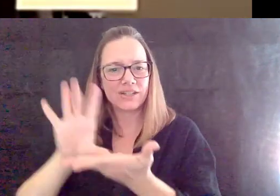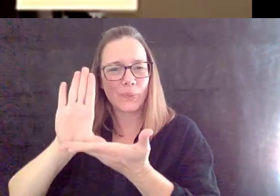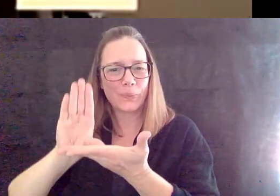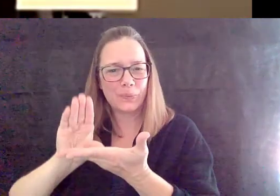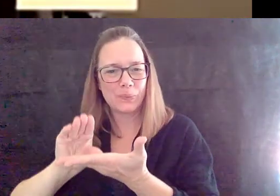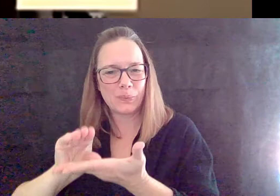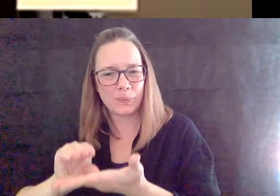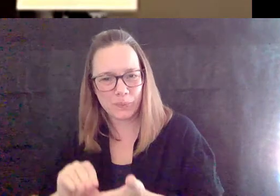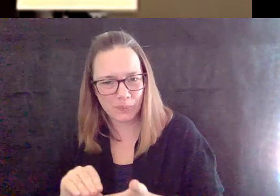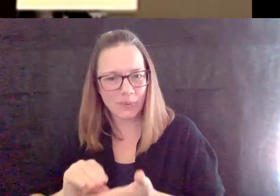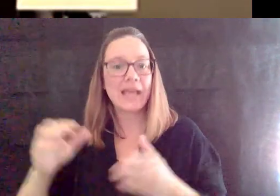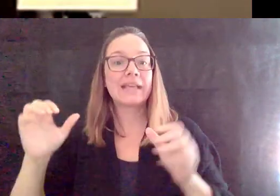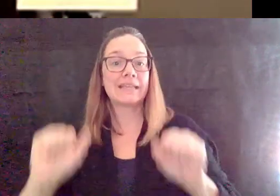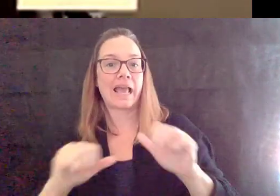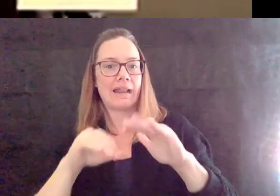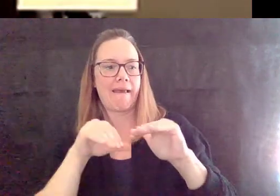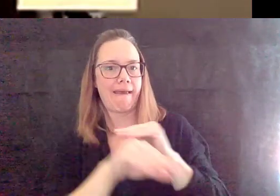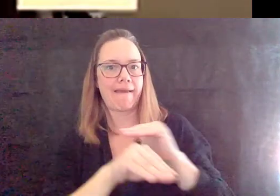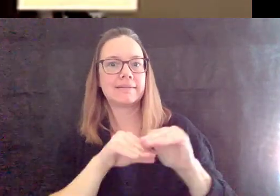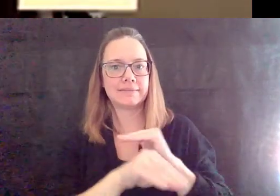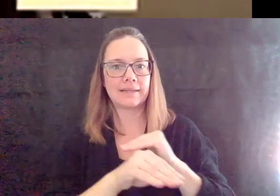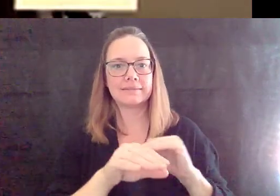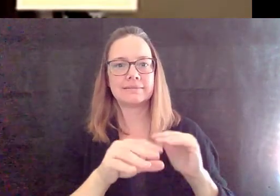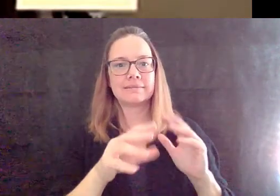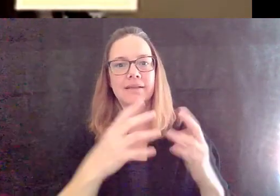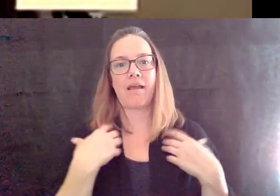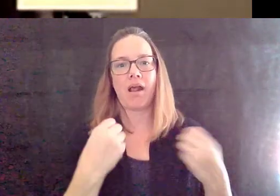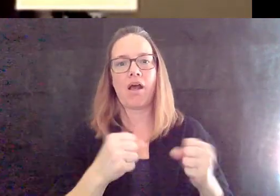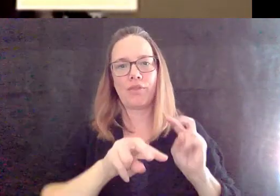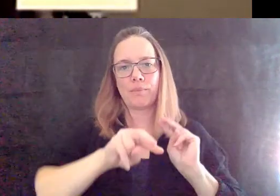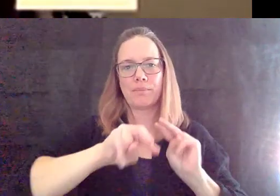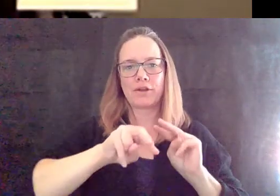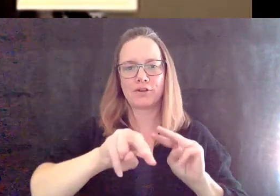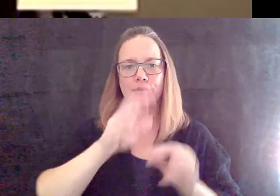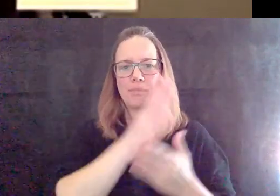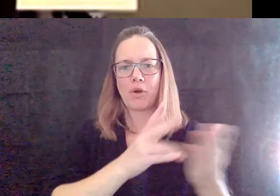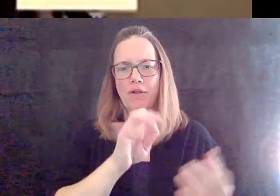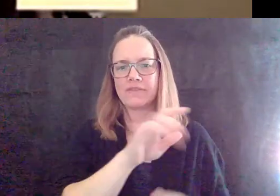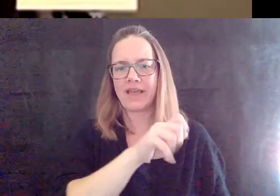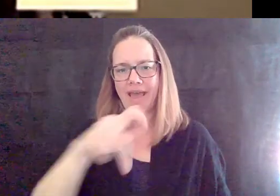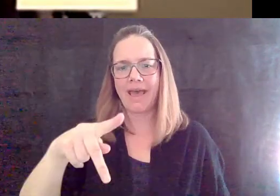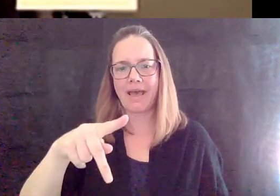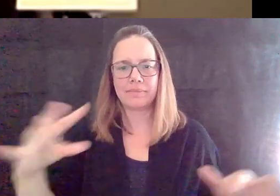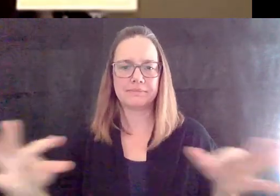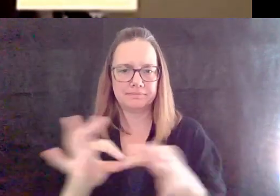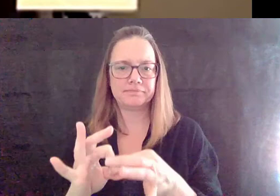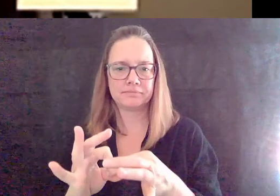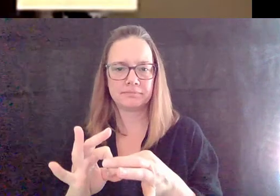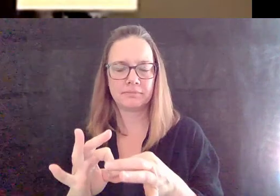And the app will also have a guide around how to set up the Health Mart app to be able to request refills.